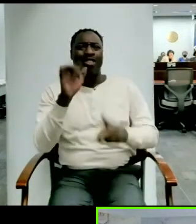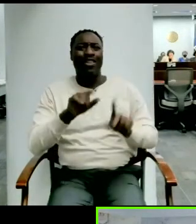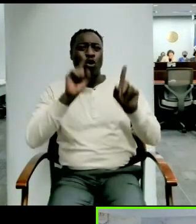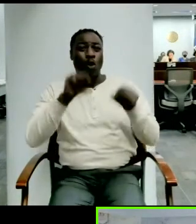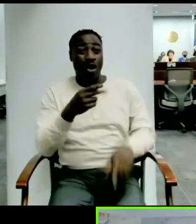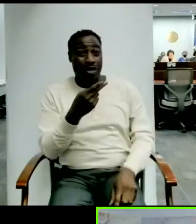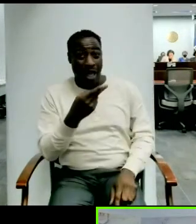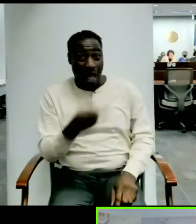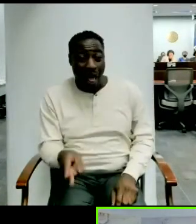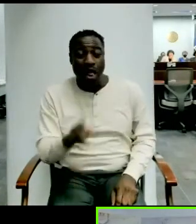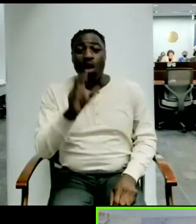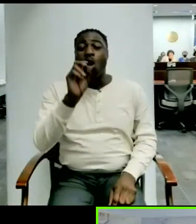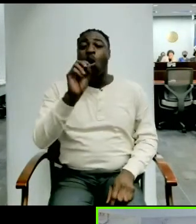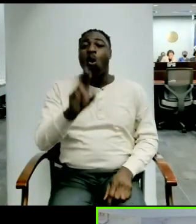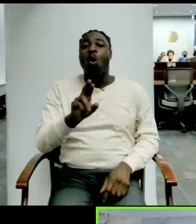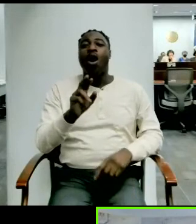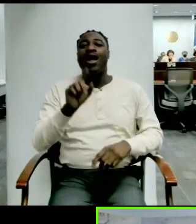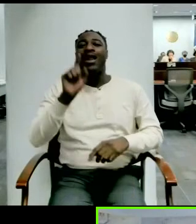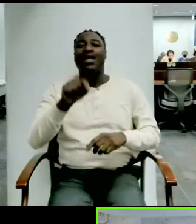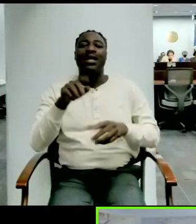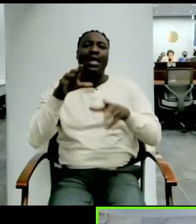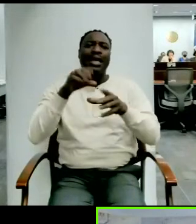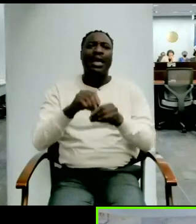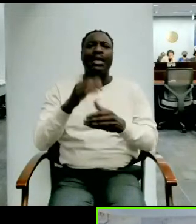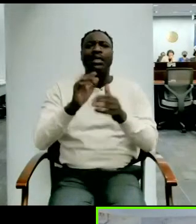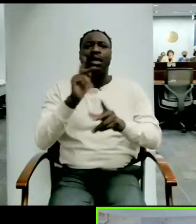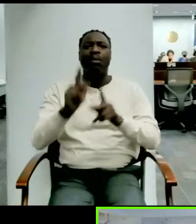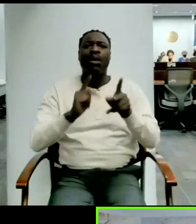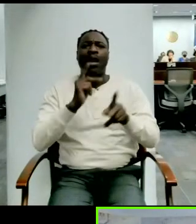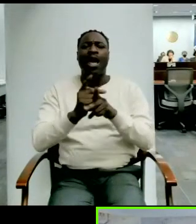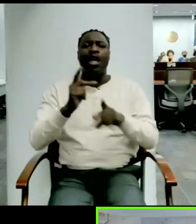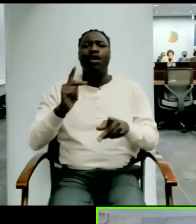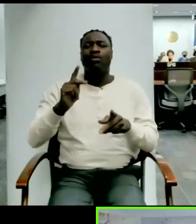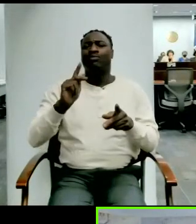or that they need to engage in some religious conversion in order to cure